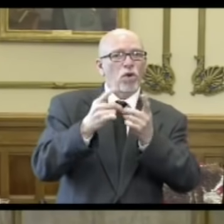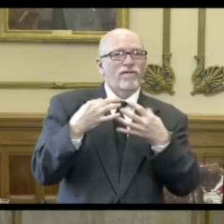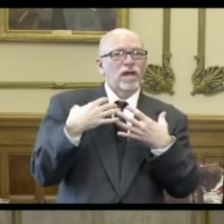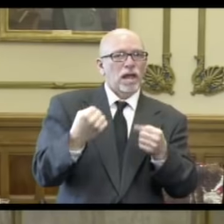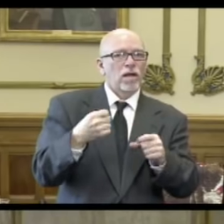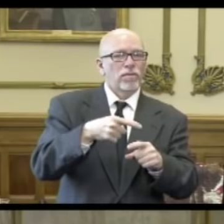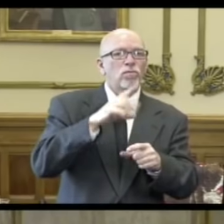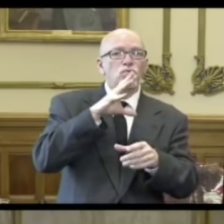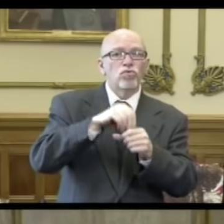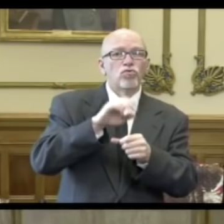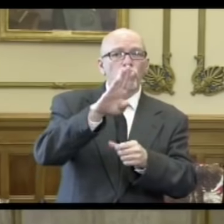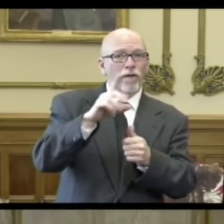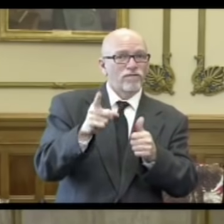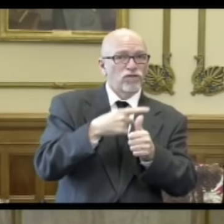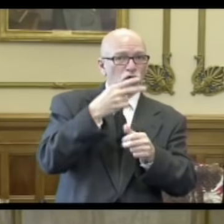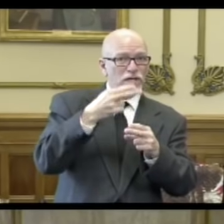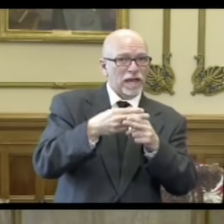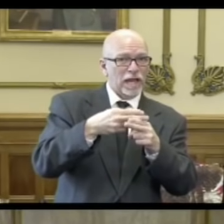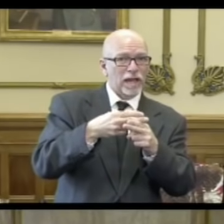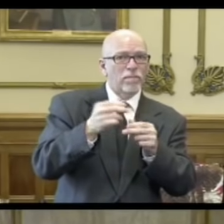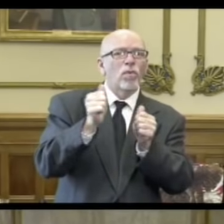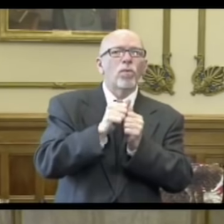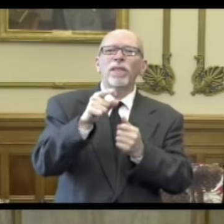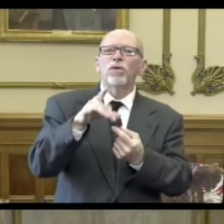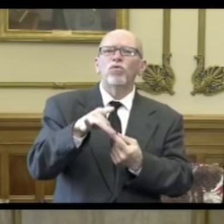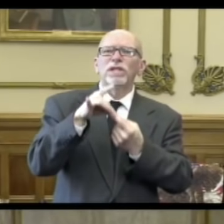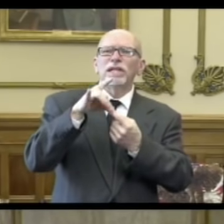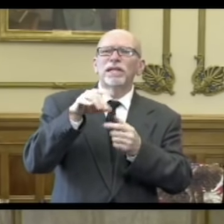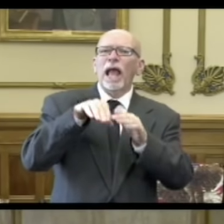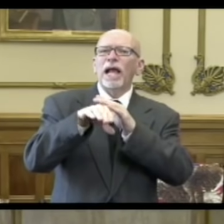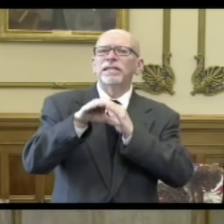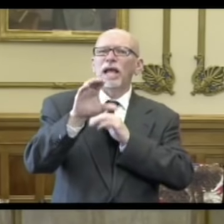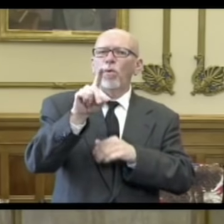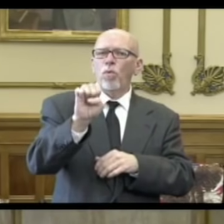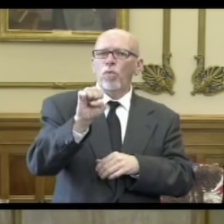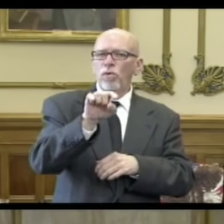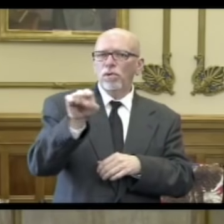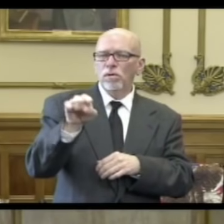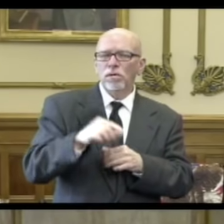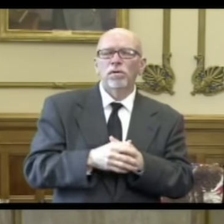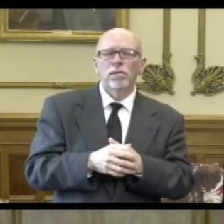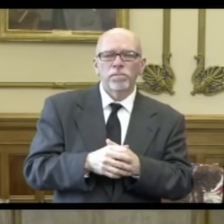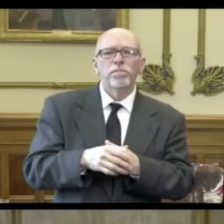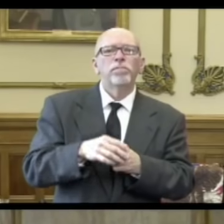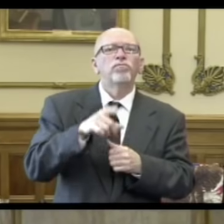A LOOK AT WHAT THIS COMMUNICATIONS LOOK LIKE AND AS YOU SAW THE TEXT MESSAGES FROM THE INDIANA STATE DEPARTMENT OF HEALTH AND WE'LL